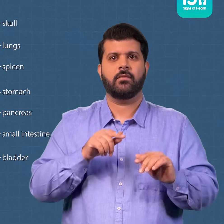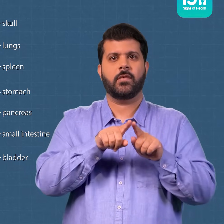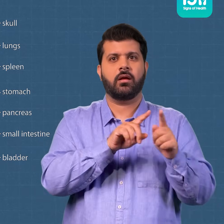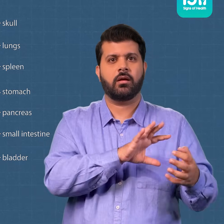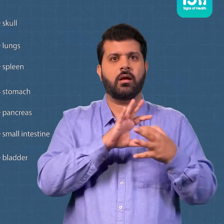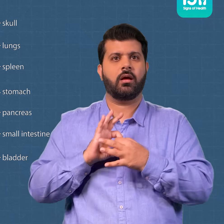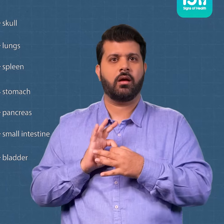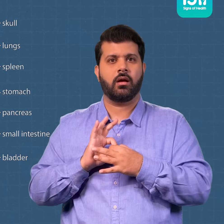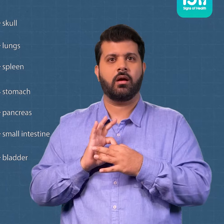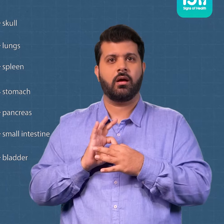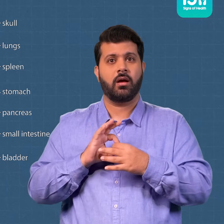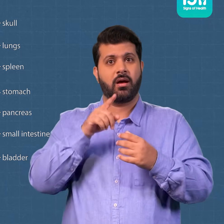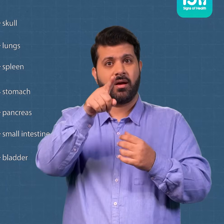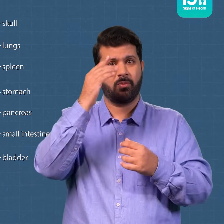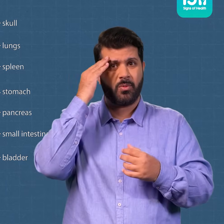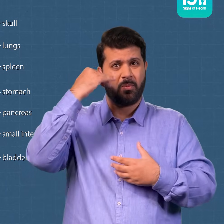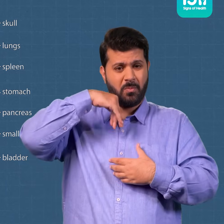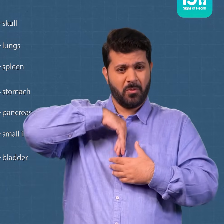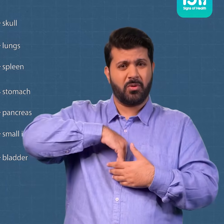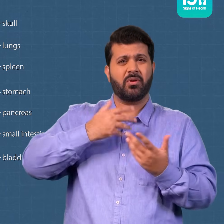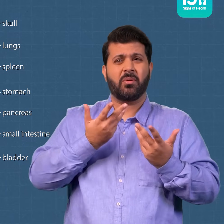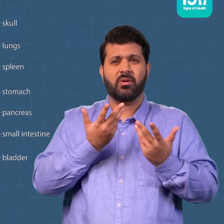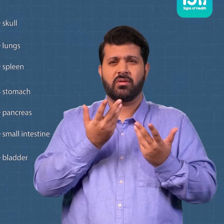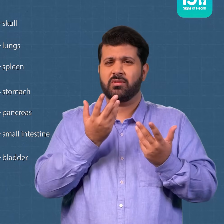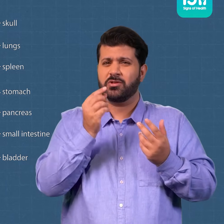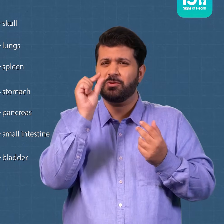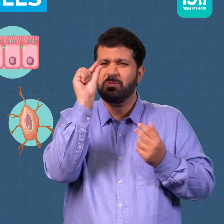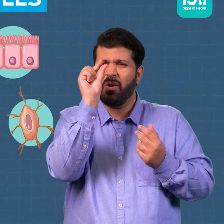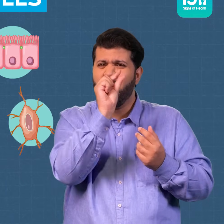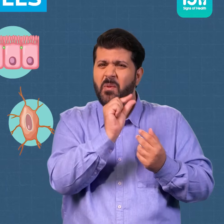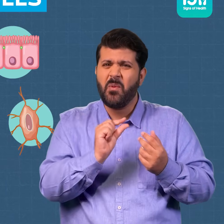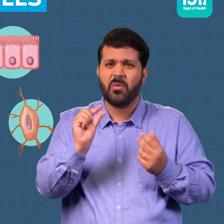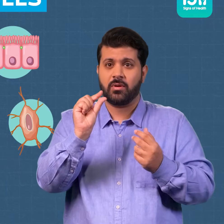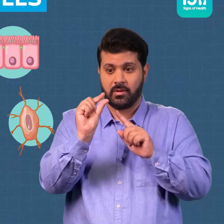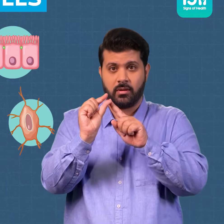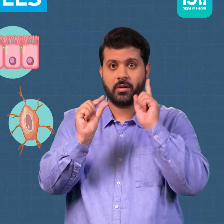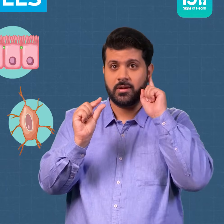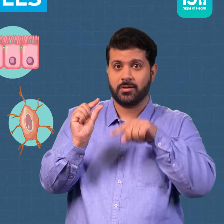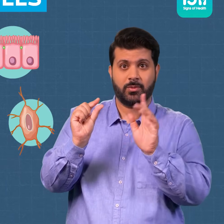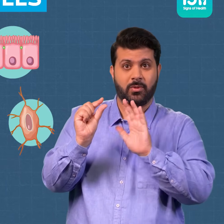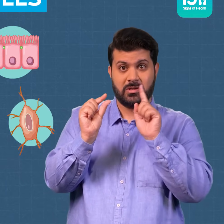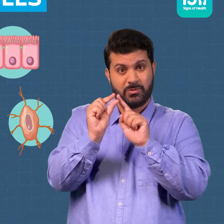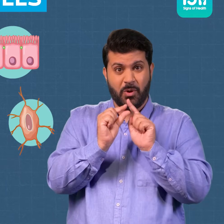Do you know that our body has many tiny cells that should not be ignored?